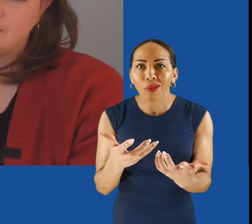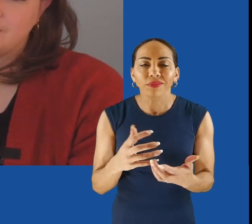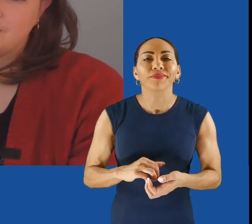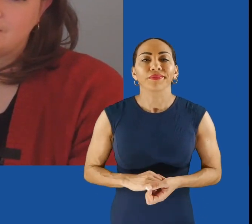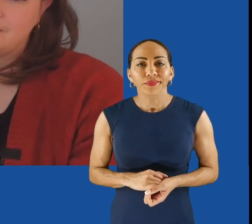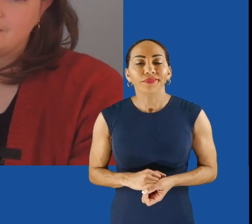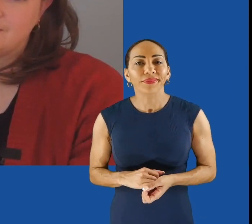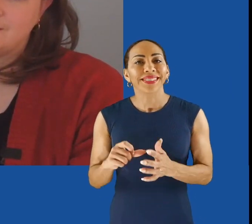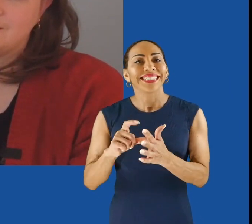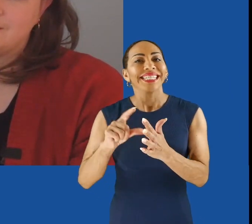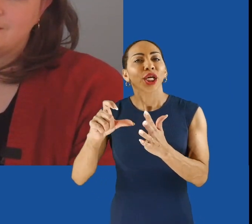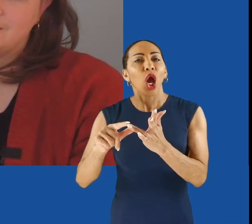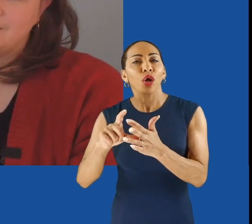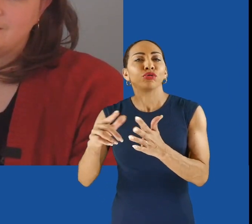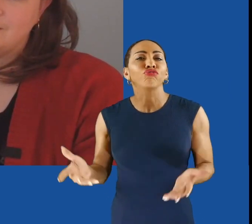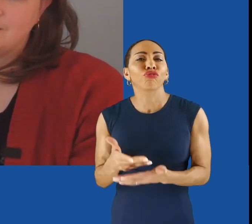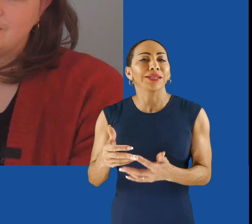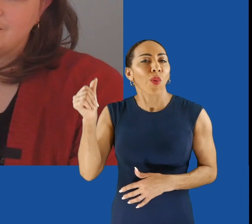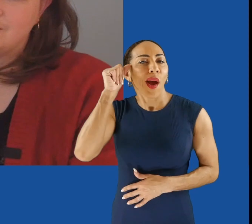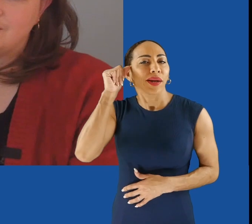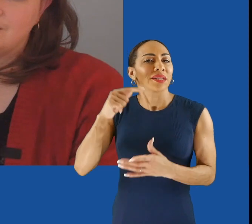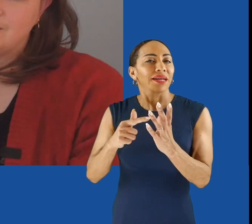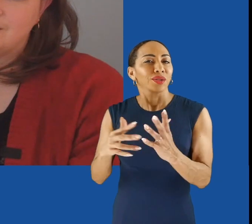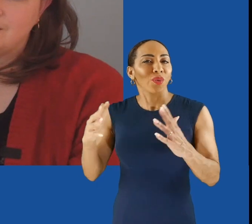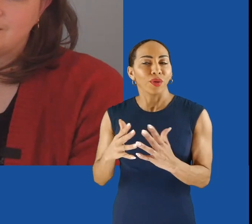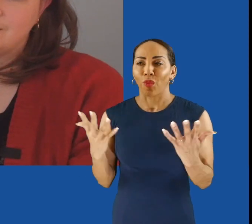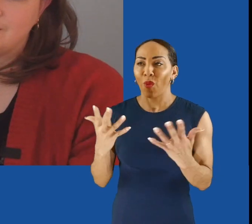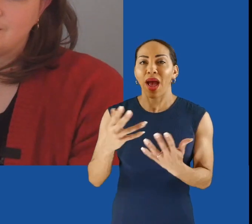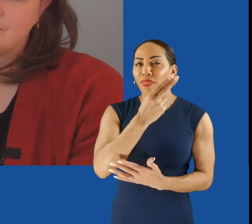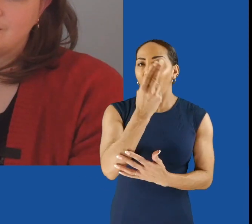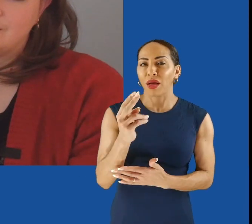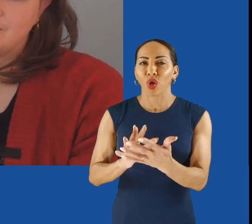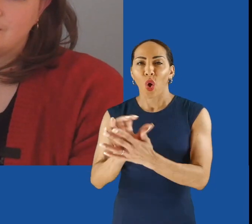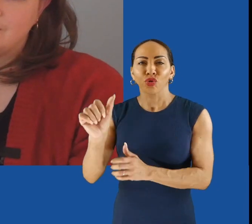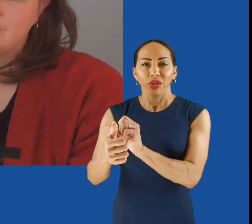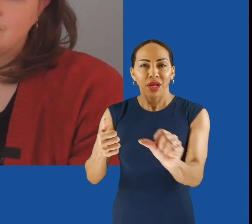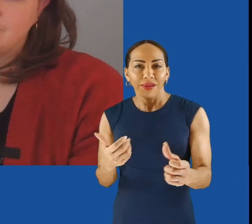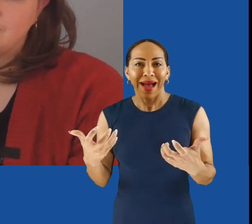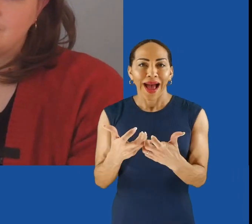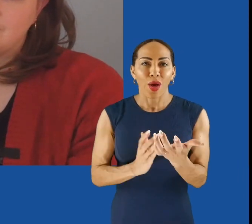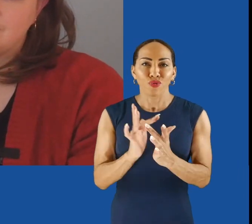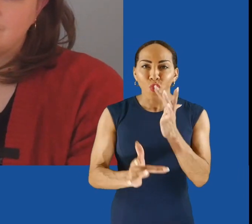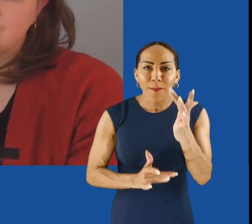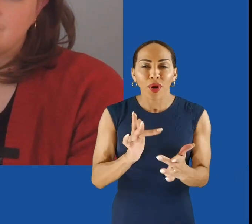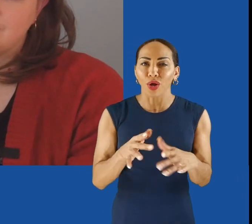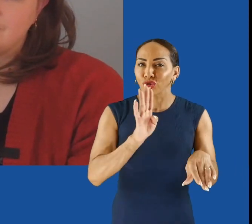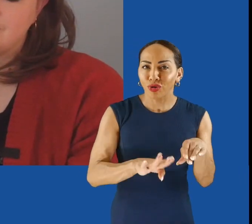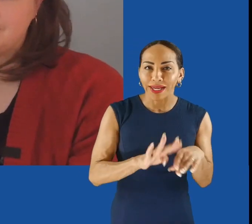Alongside this, Decode raises awareness and knowledge of the scheme in the arts and culture sector through webinars, training and consultancy.